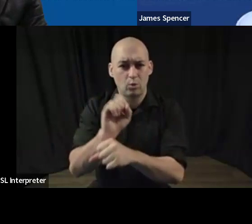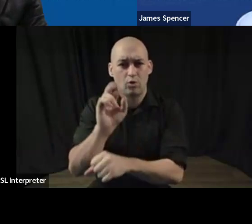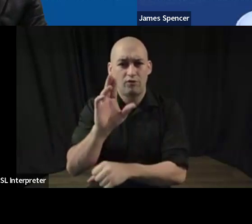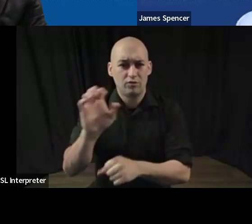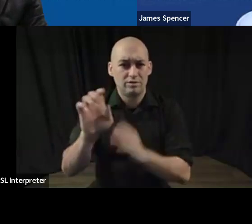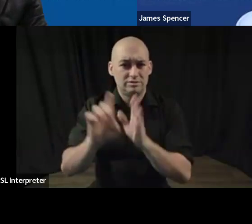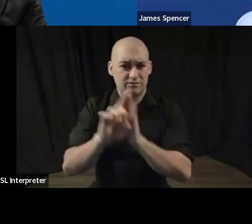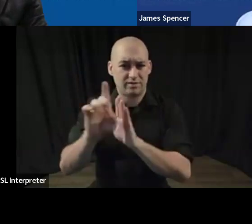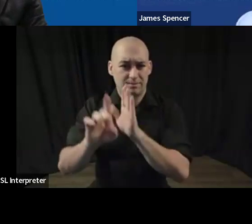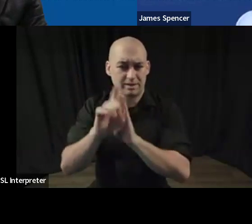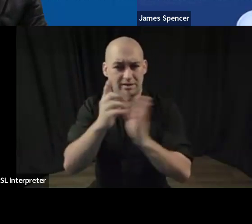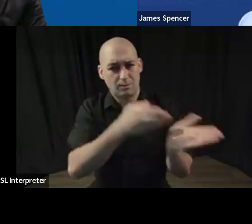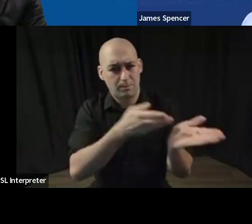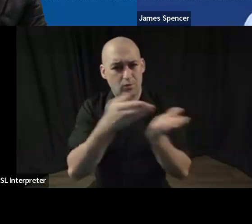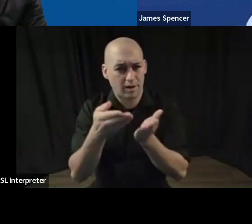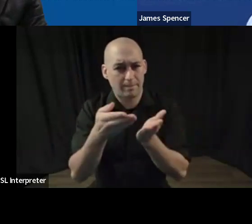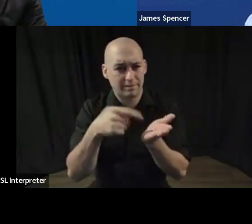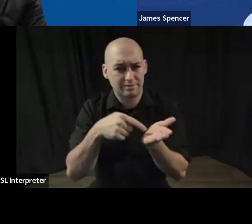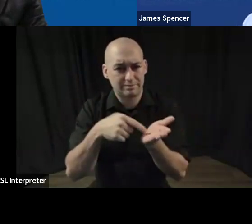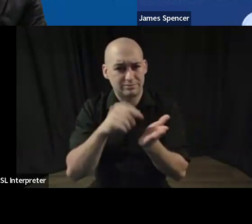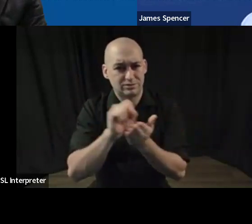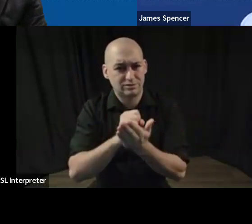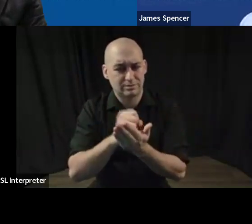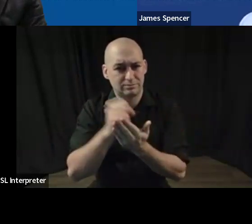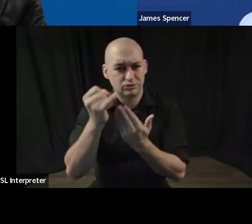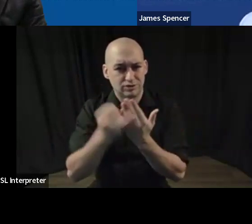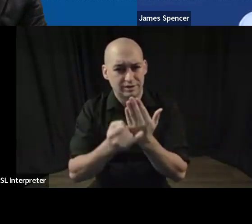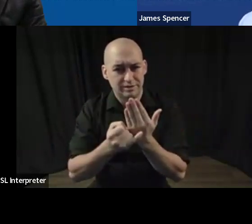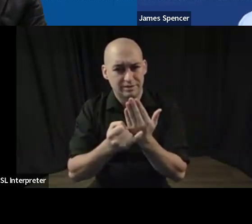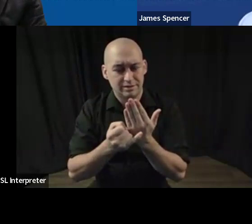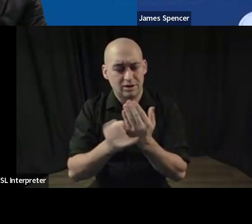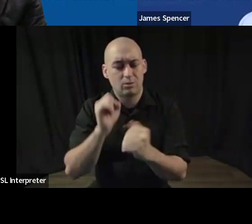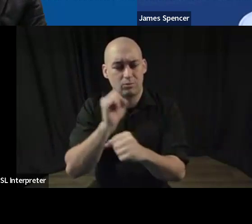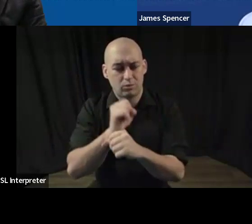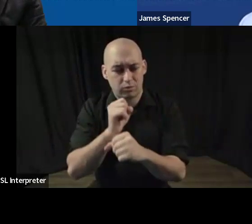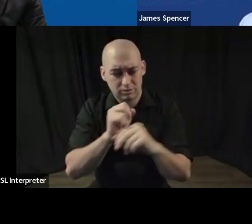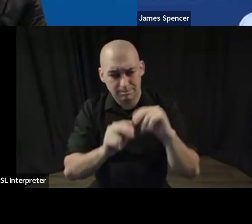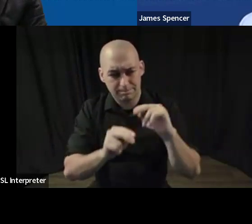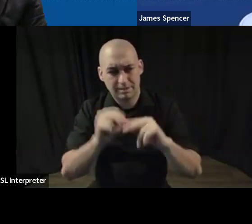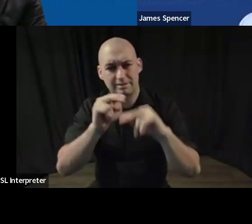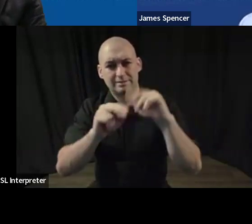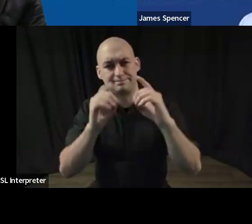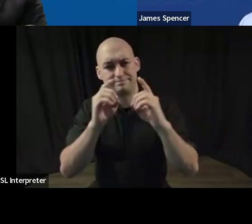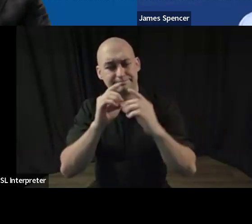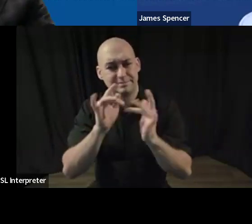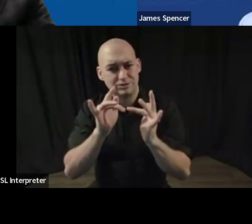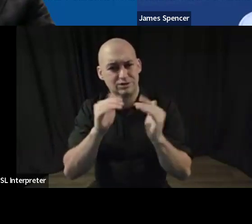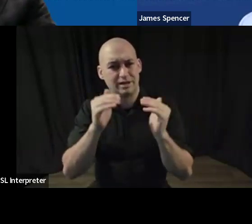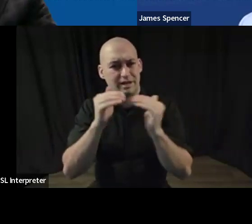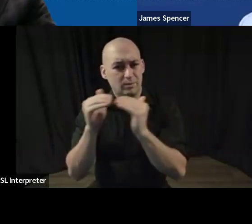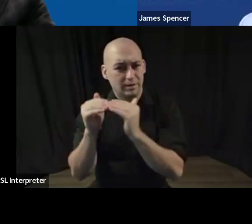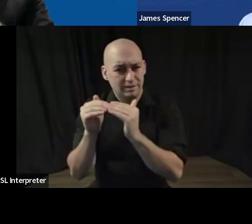brought up. And that's as we all work to foster digital equity and accomplish the, you know,